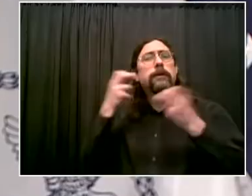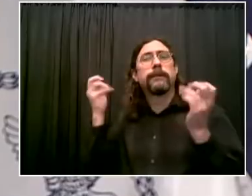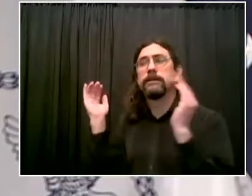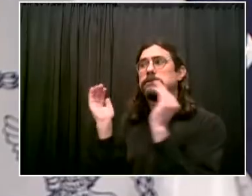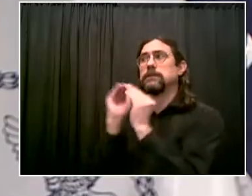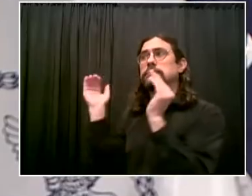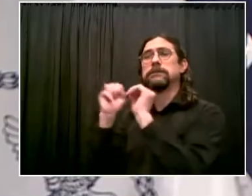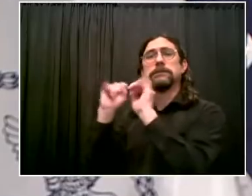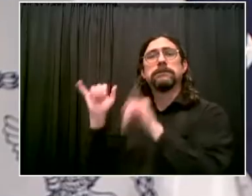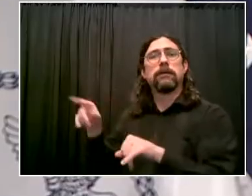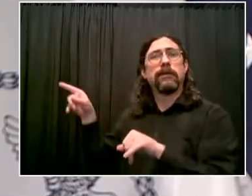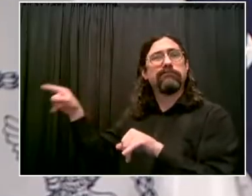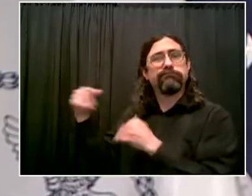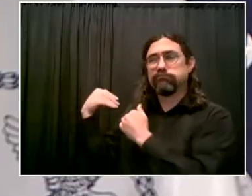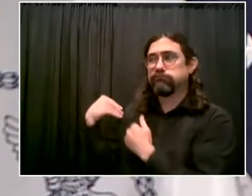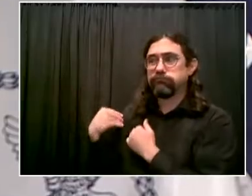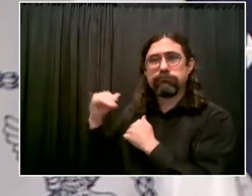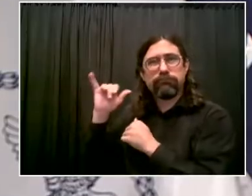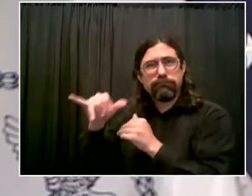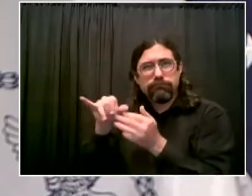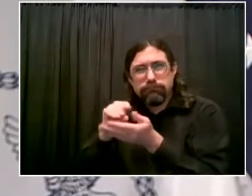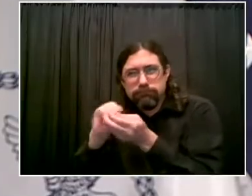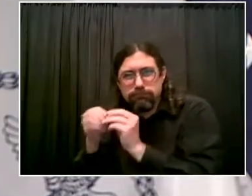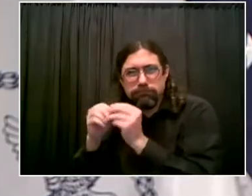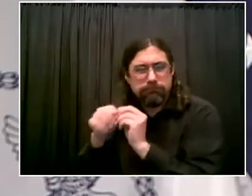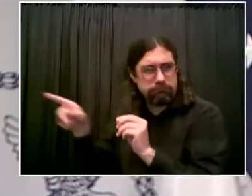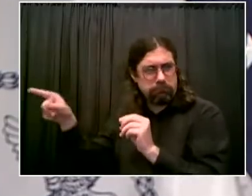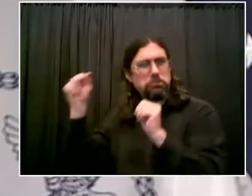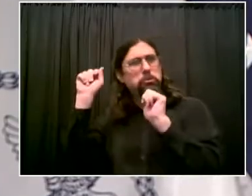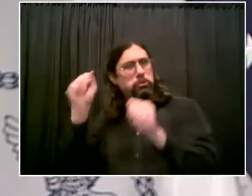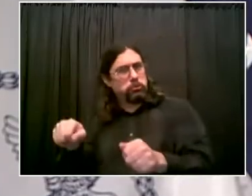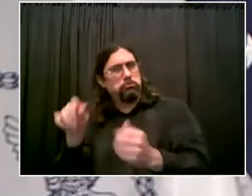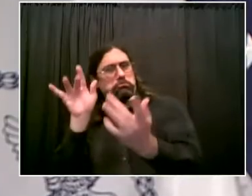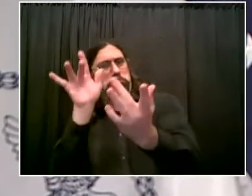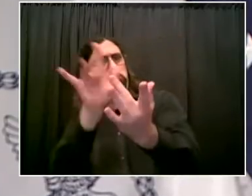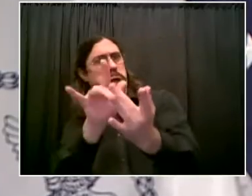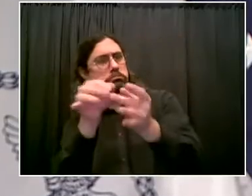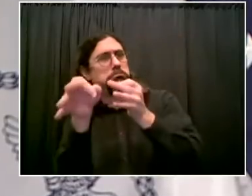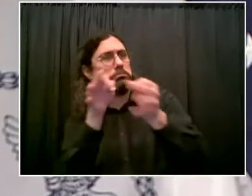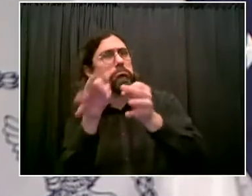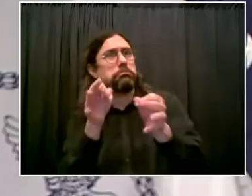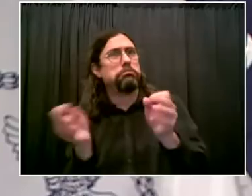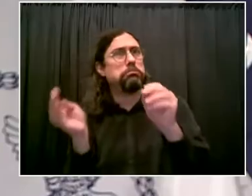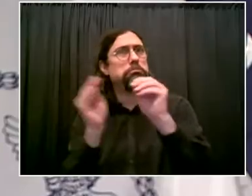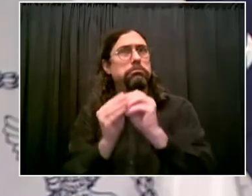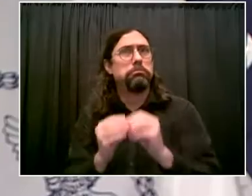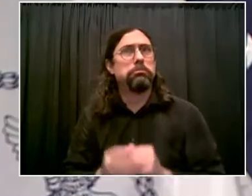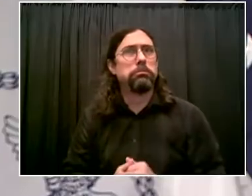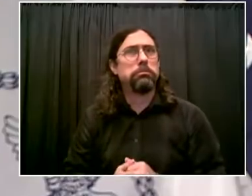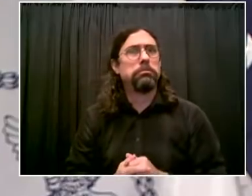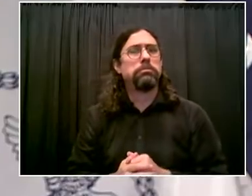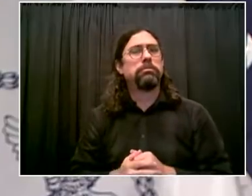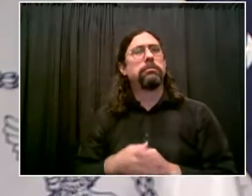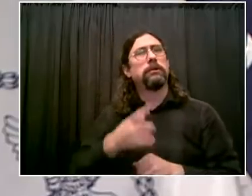IMPACT. THERE'S NO QUESTION. WE HAVE TO KEEP NDOIG BETTER ALL THE TIME WITH THE RIGHT INVESTMENTS AND